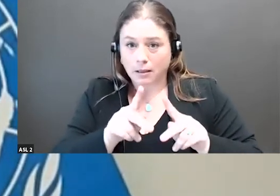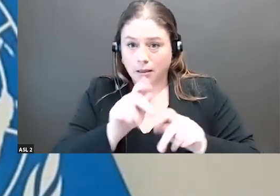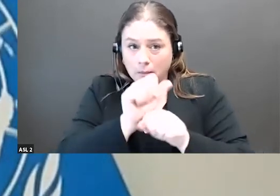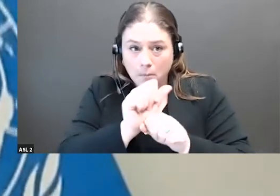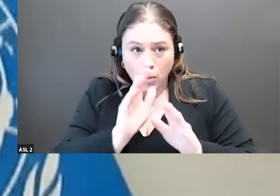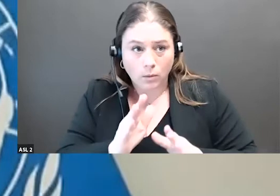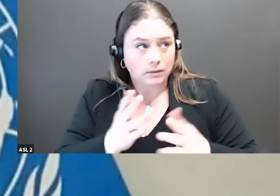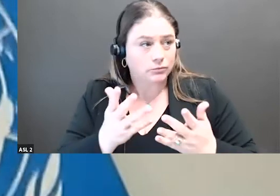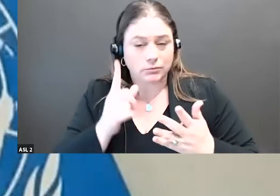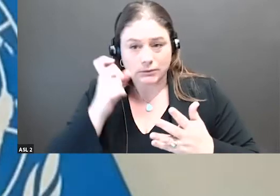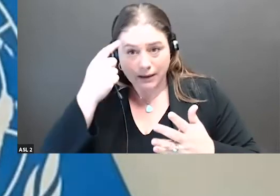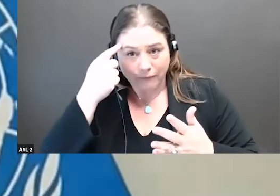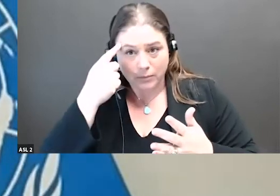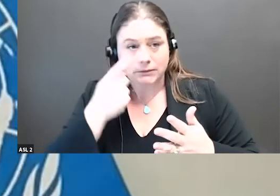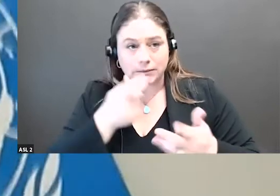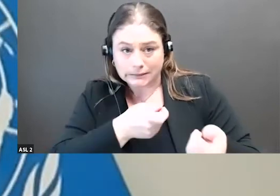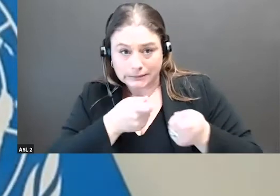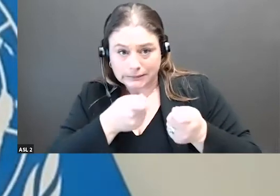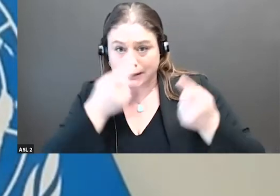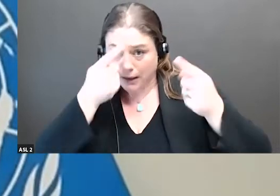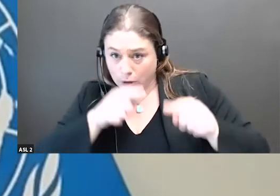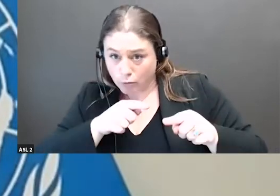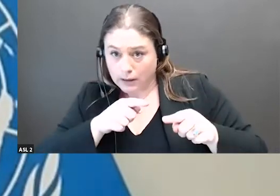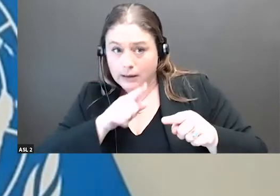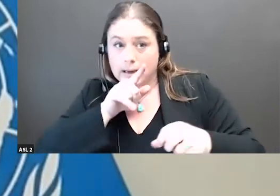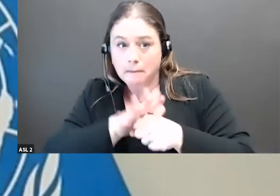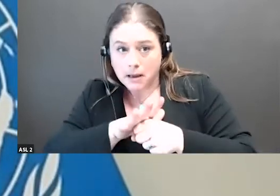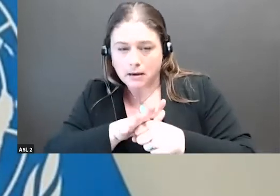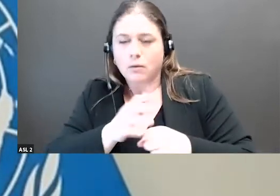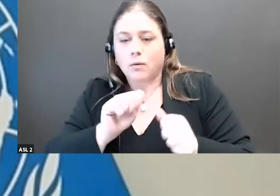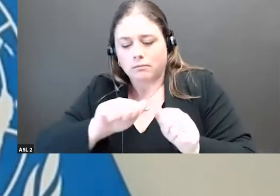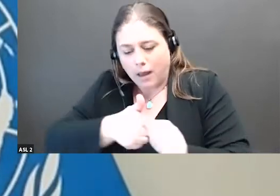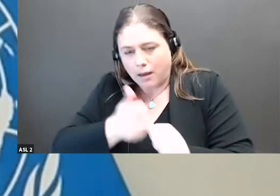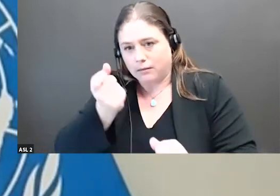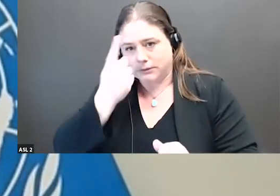And you need to make sure they committed to it and understand why it's important. A big part of civil